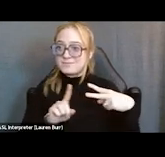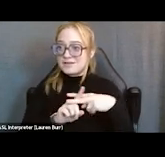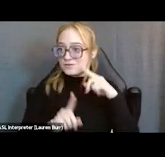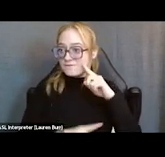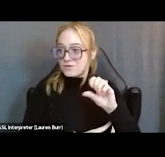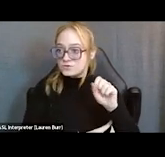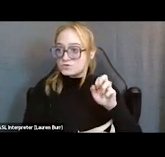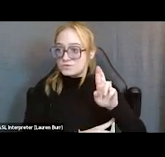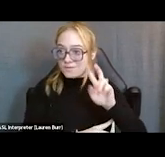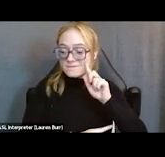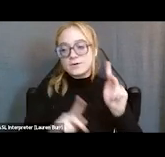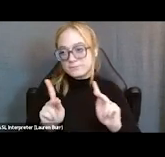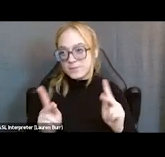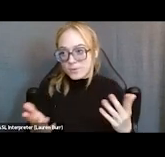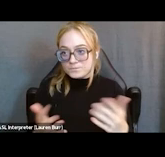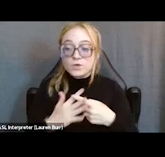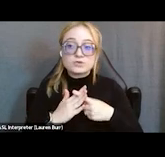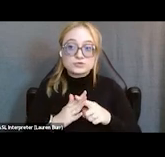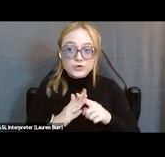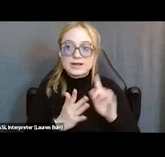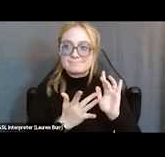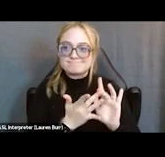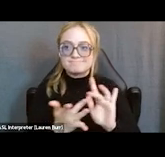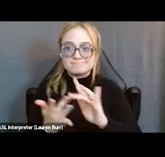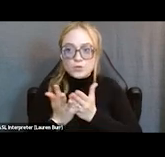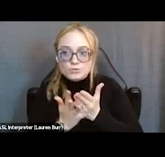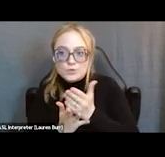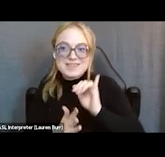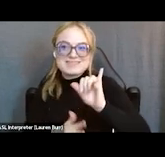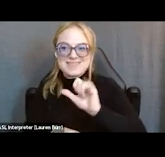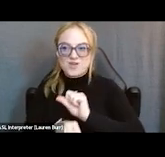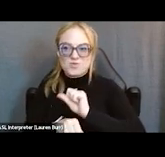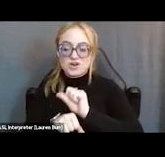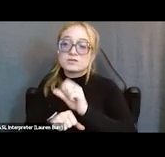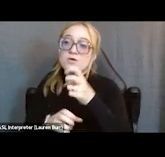making contacts through that work. And so when I moved into this role,